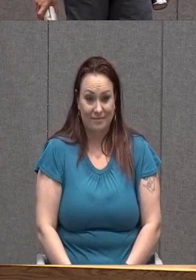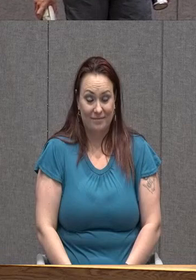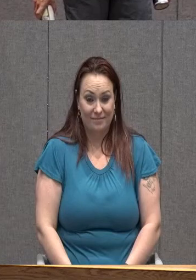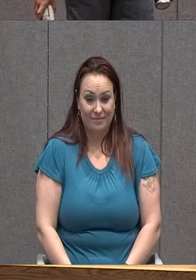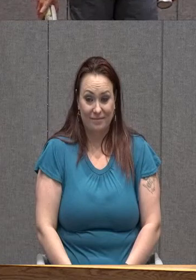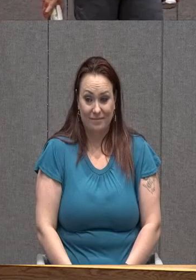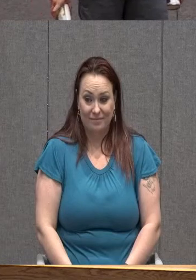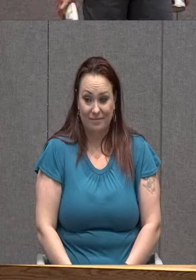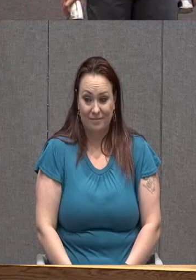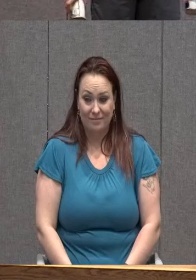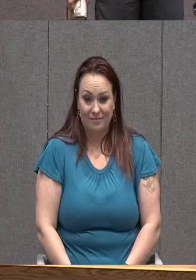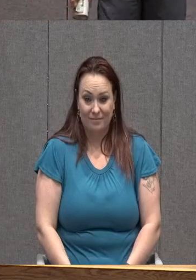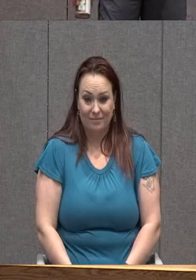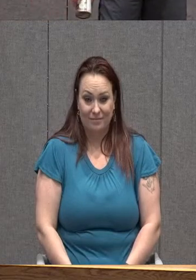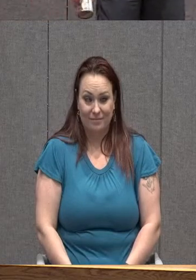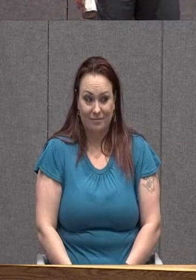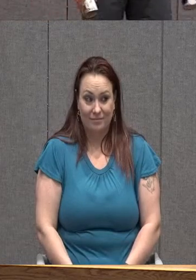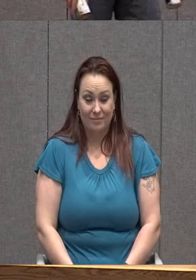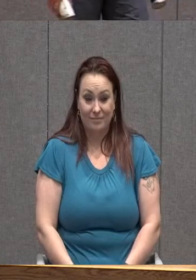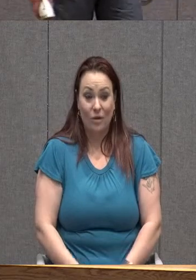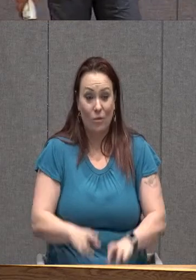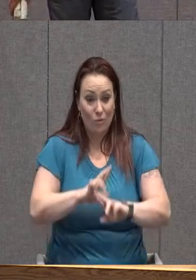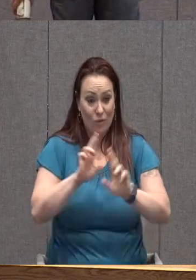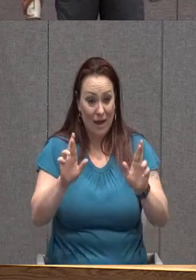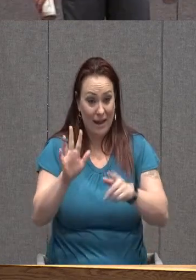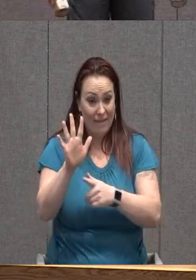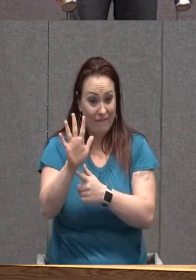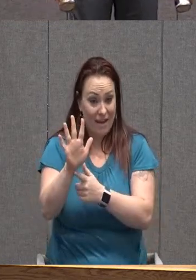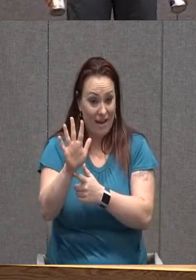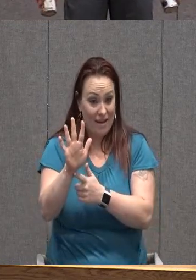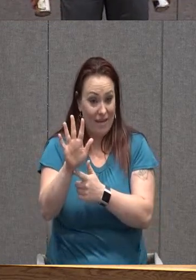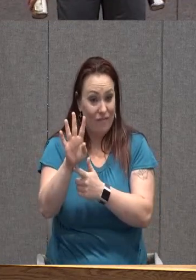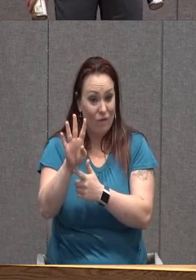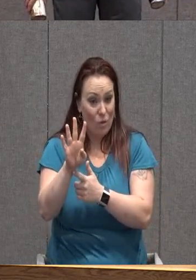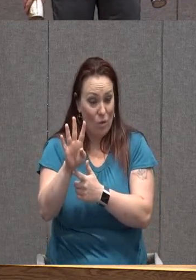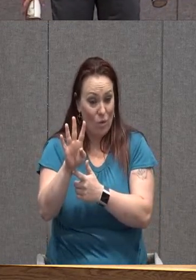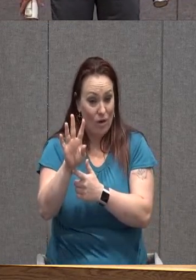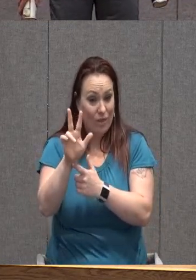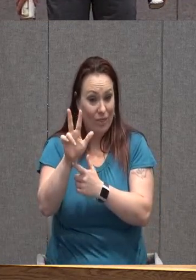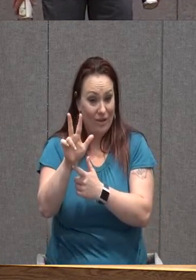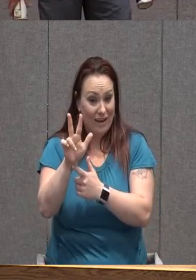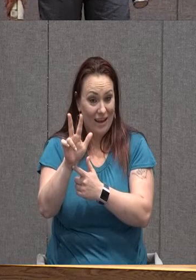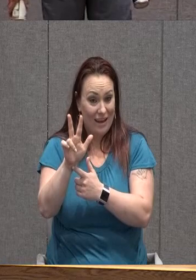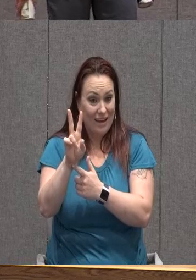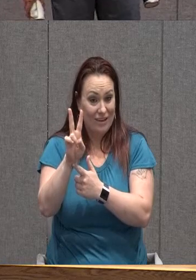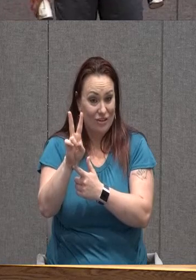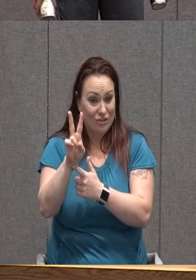lets get started here, in five, four, three, two, one.